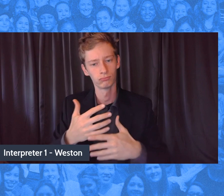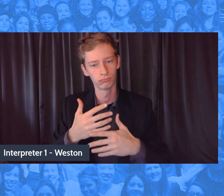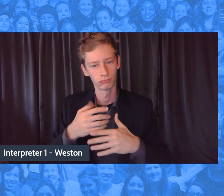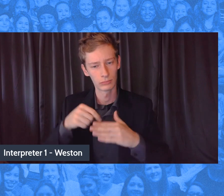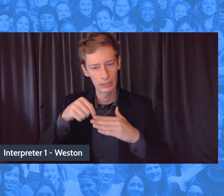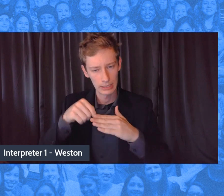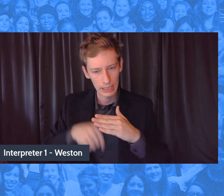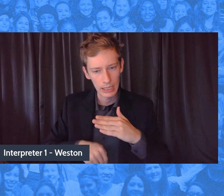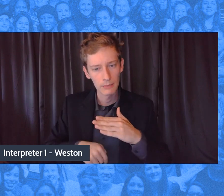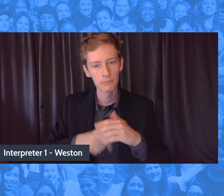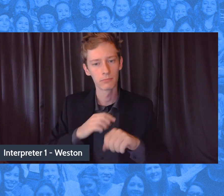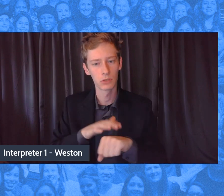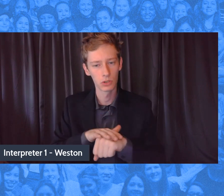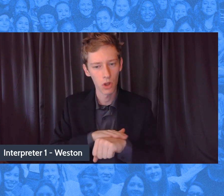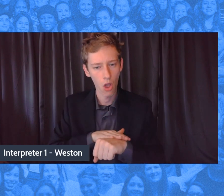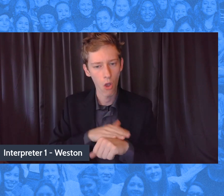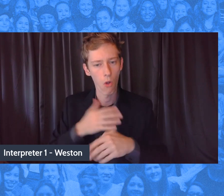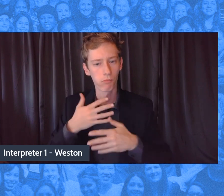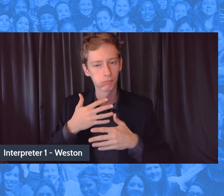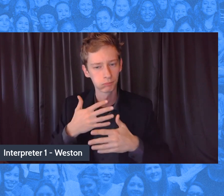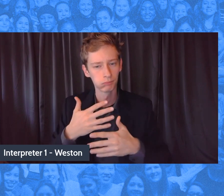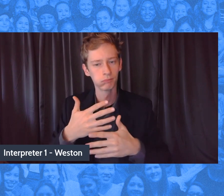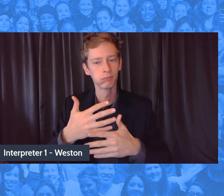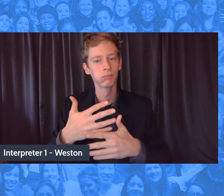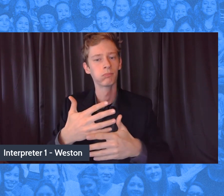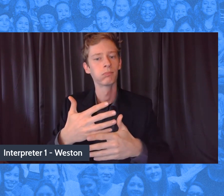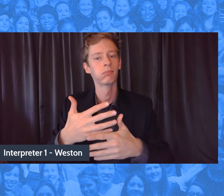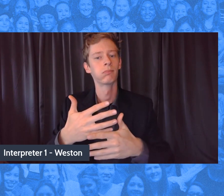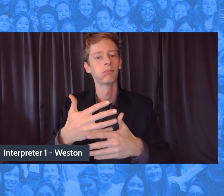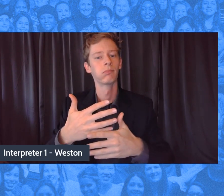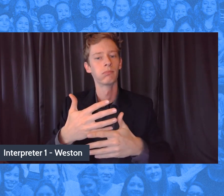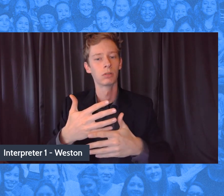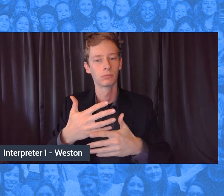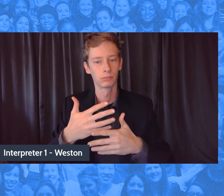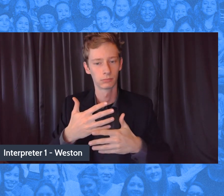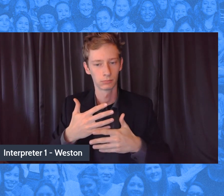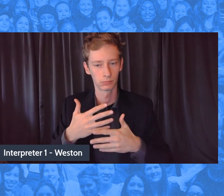I want you to visualize that there is a cord or a root